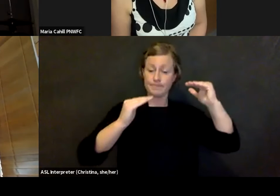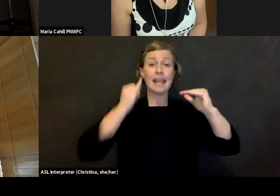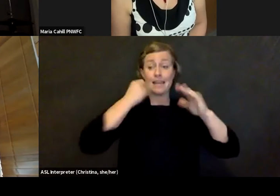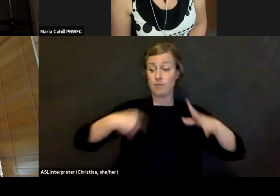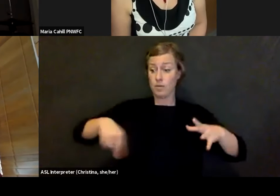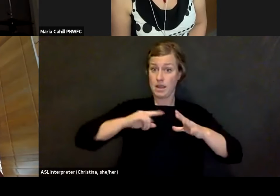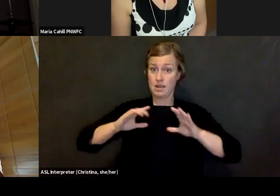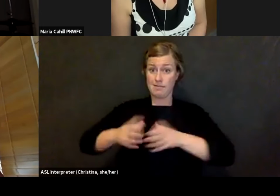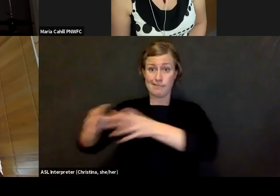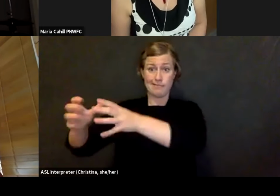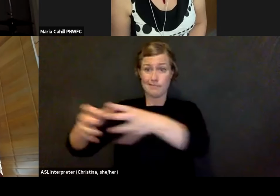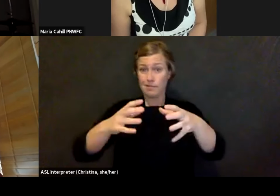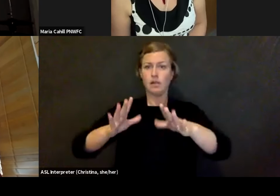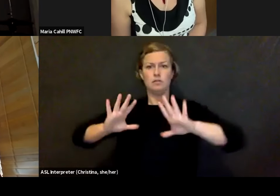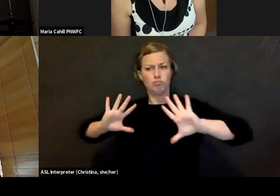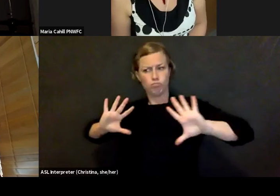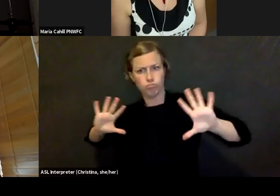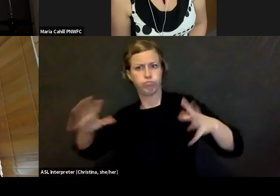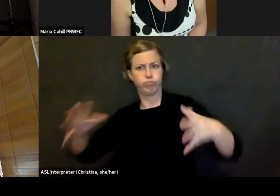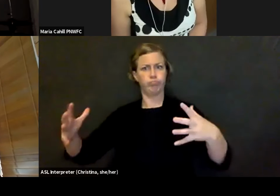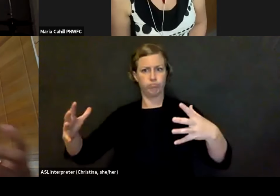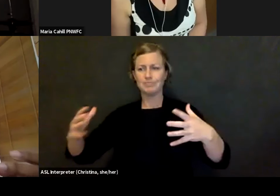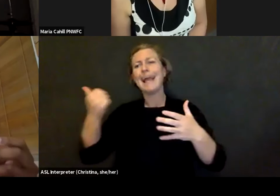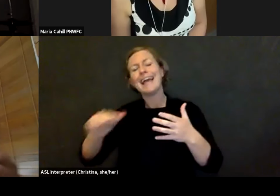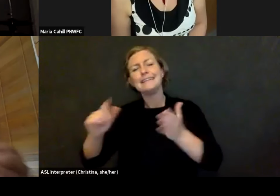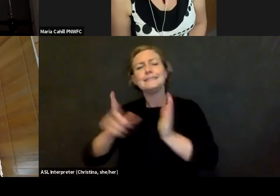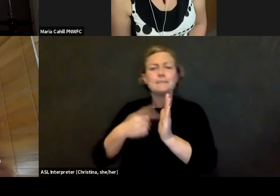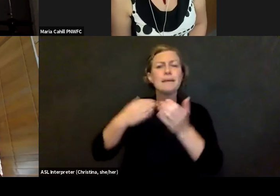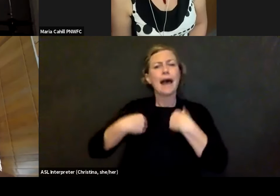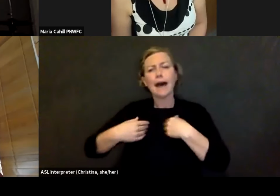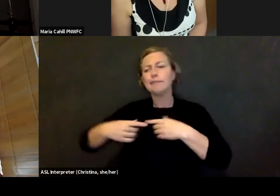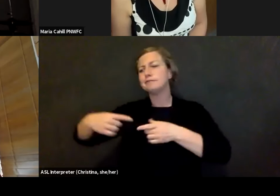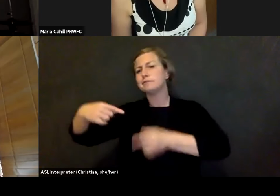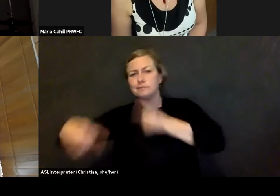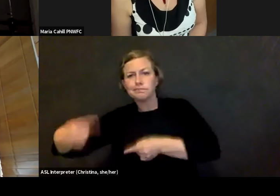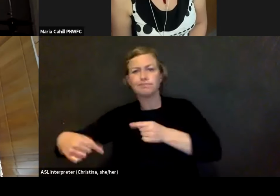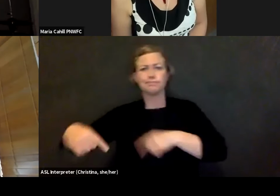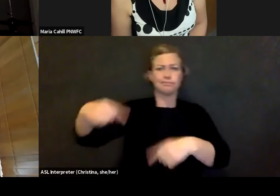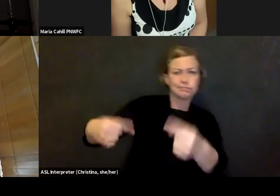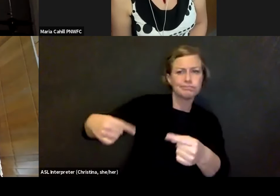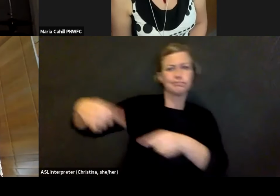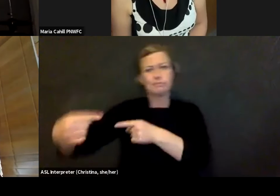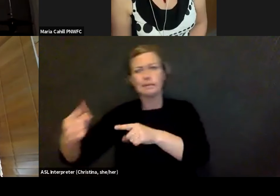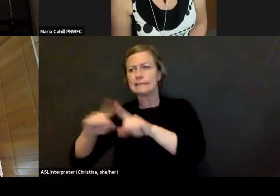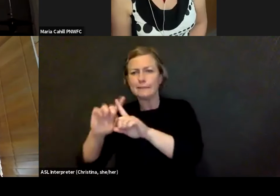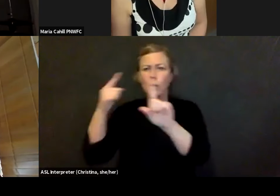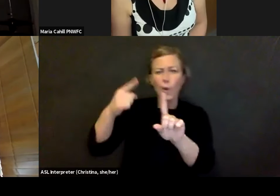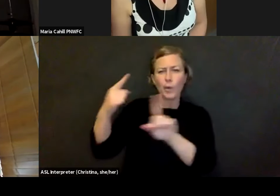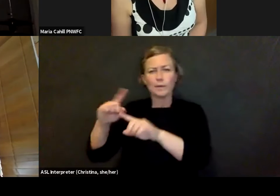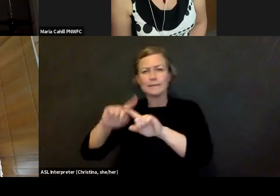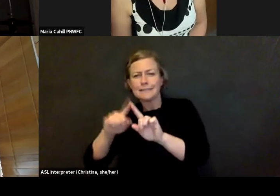we have been constantly striving for, we link all of our arms together and we have that communication and we table any nonsense